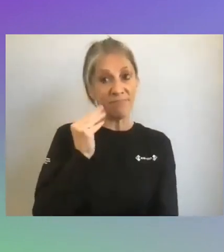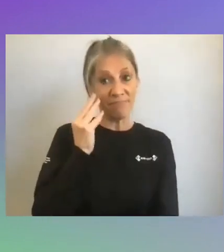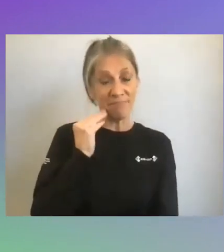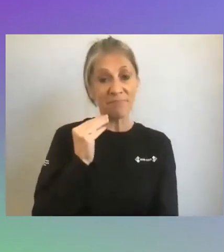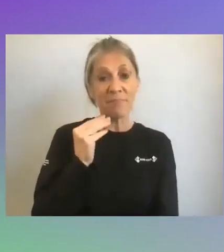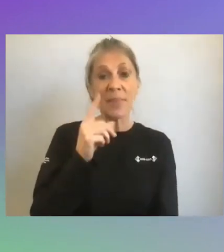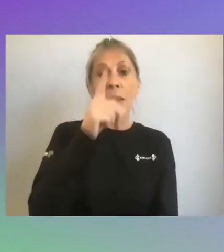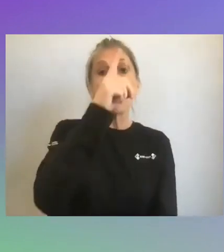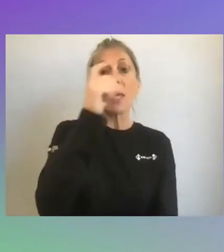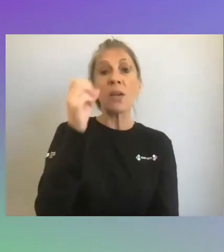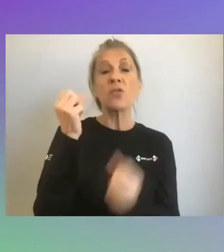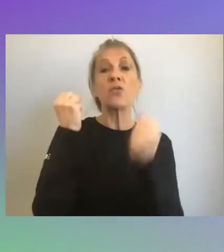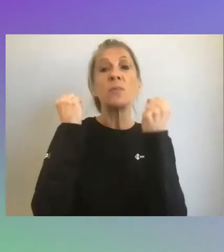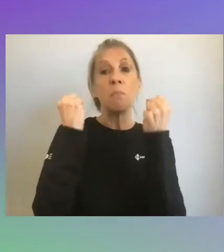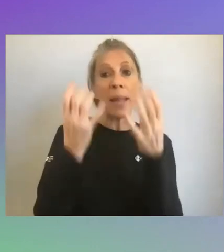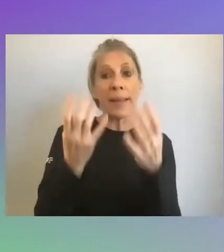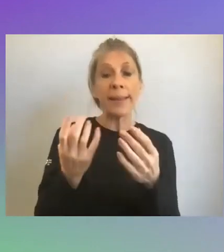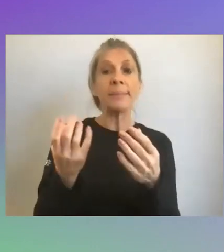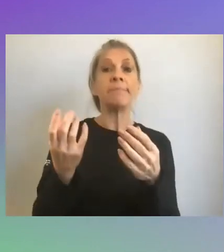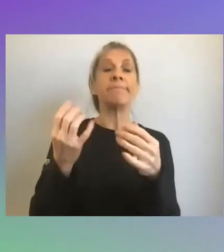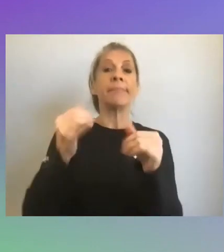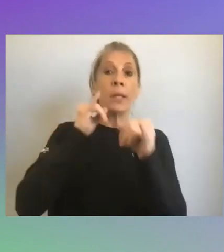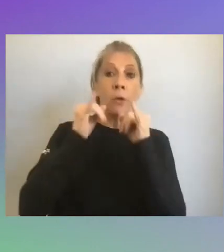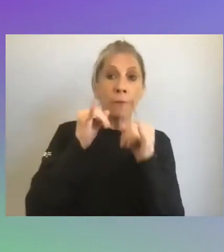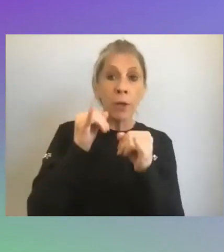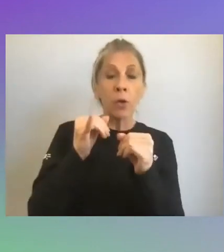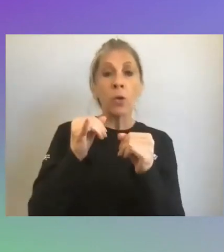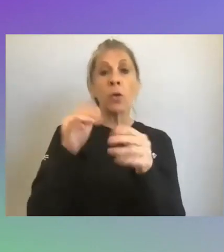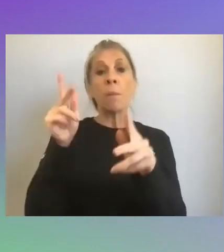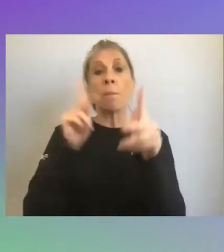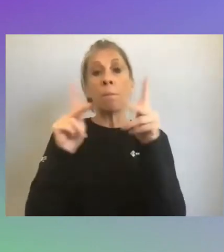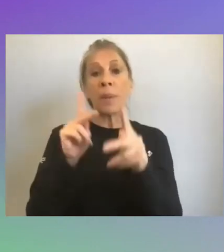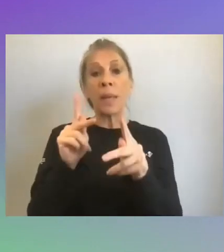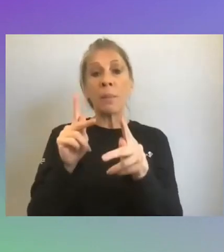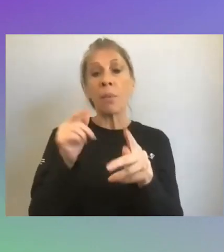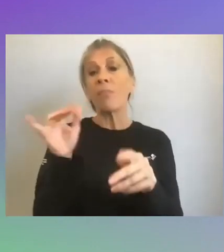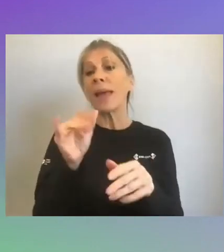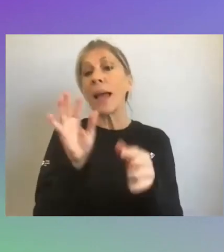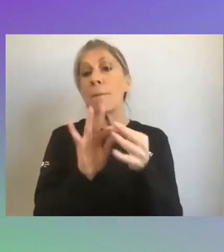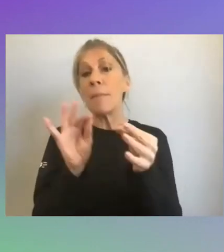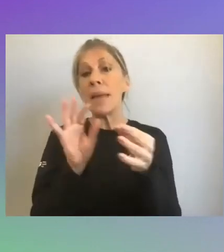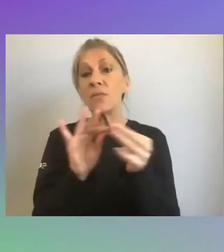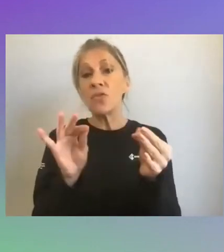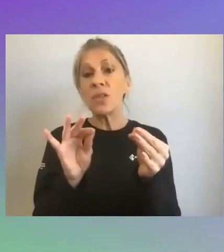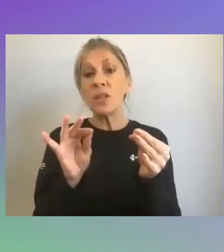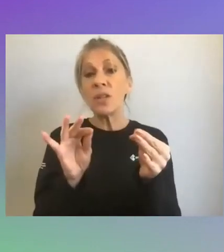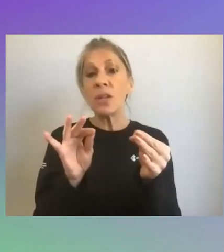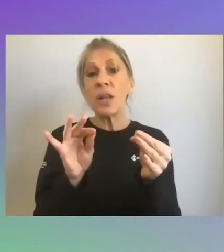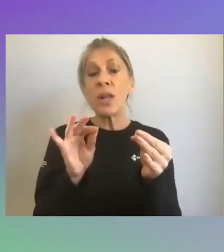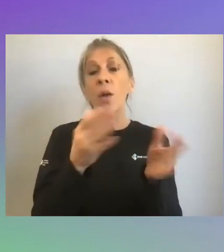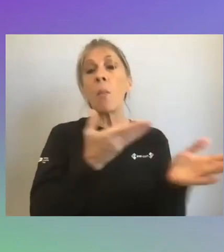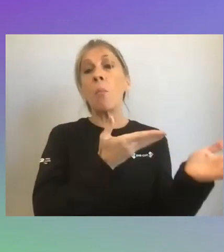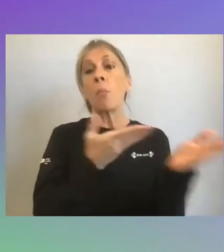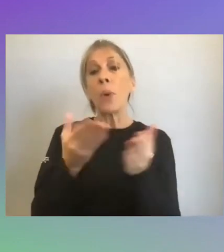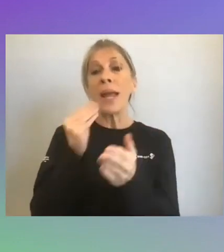rounds and, and oftentimes people give like, I was mentioning in my talk, take home